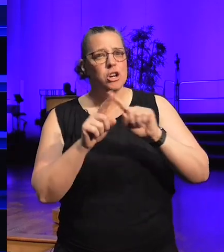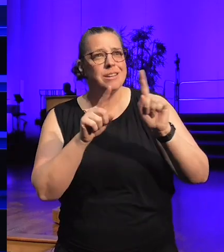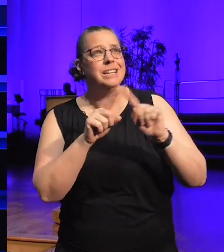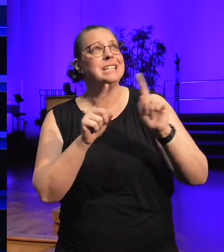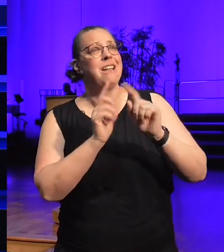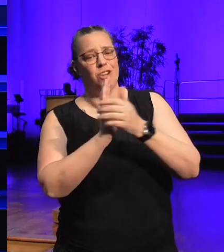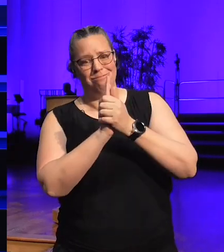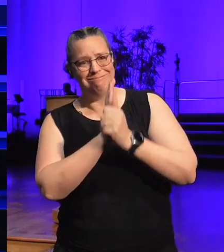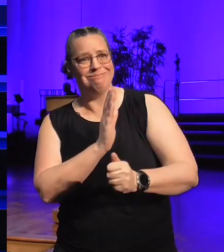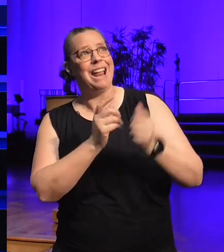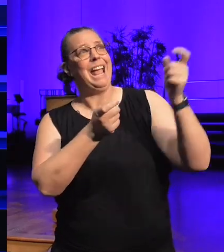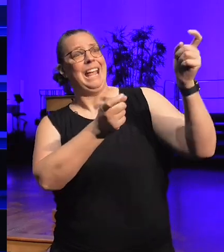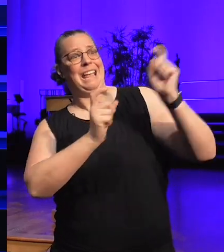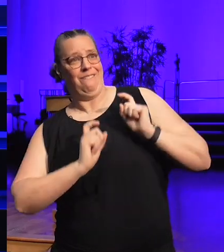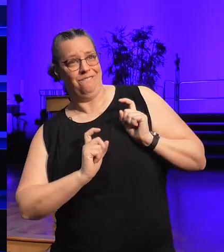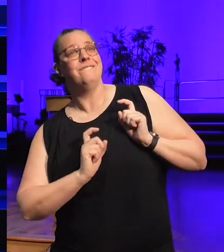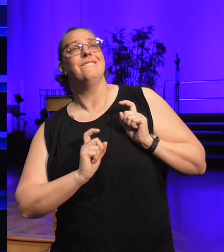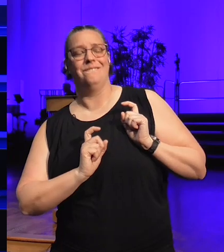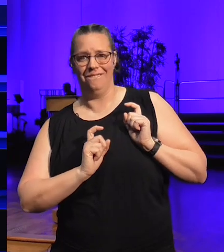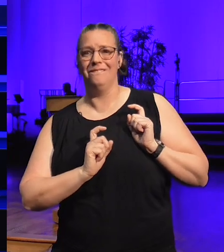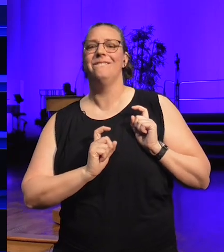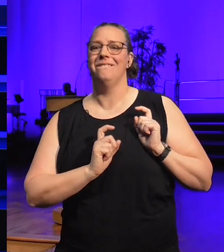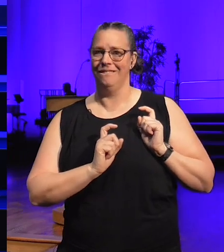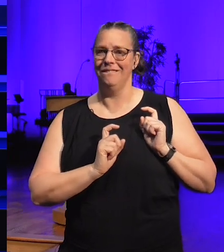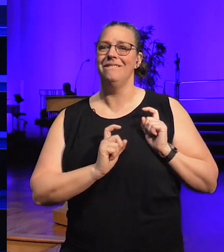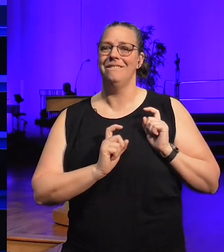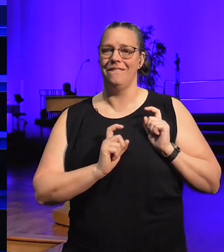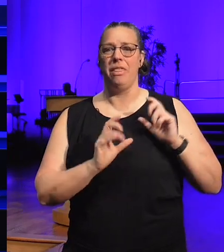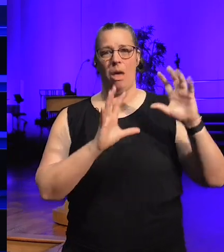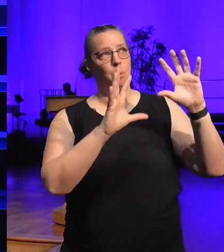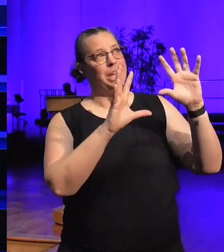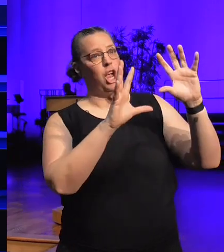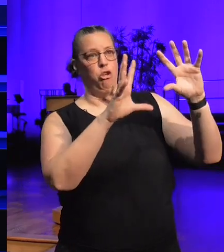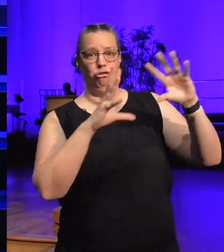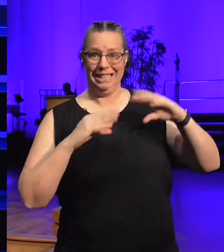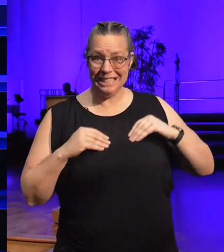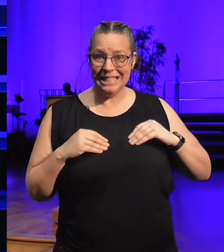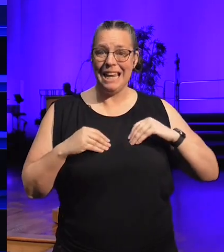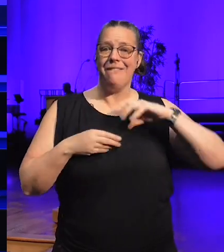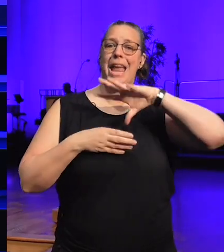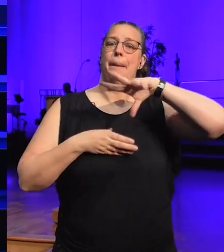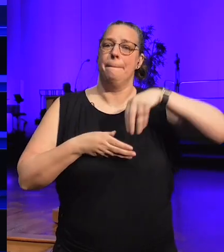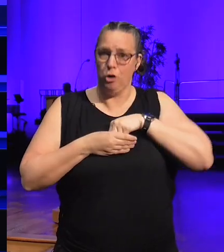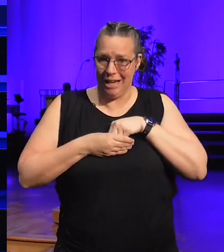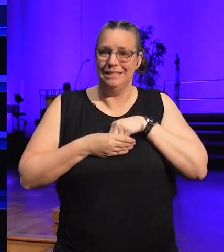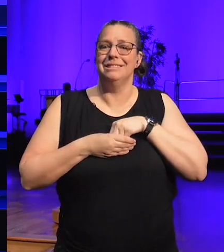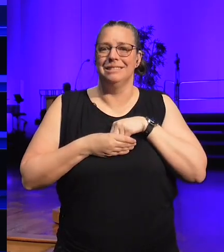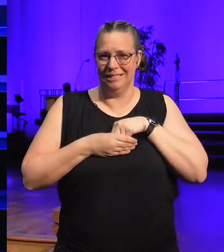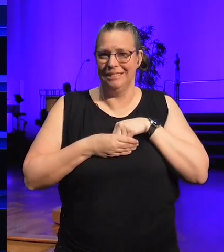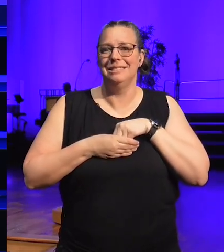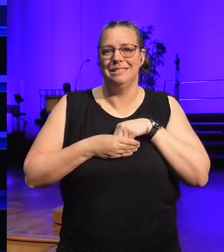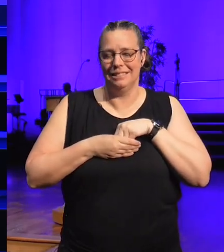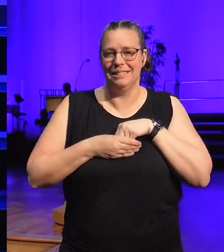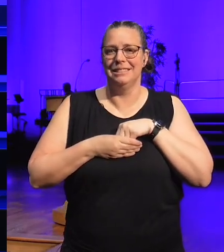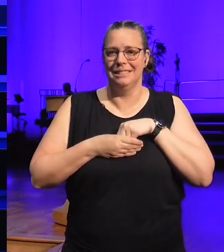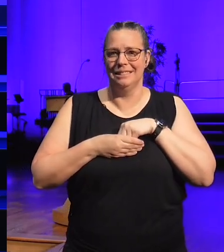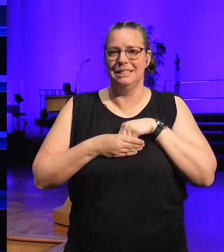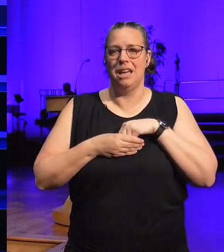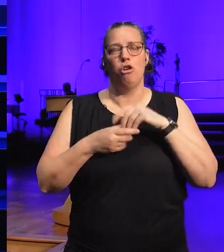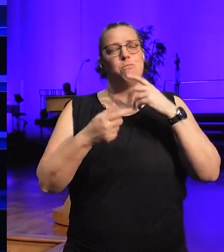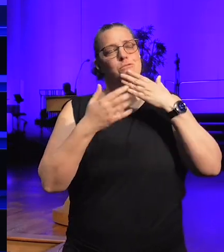in a receptive place to receive them and embrace them and be embraced by them so grateful that this